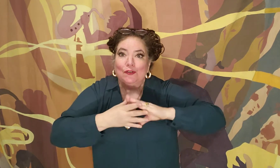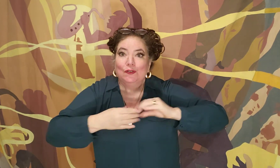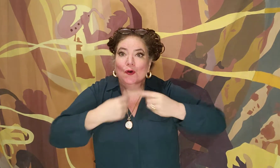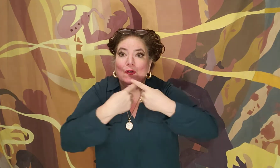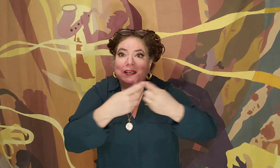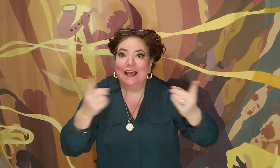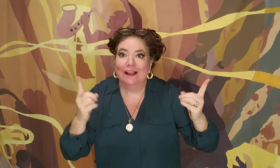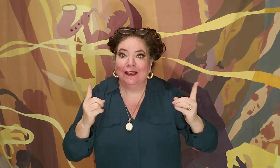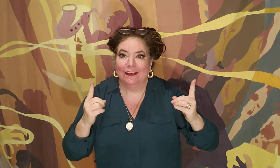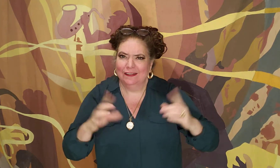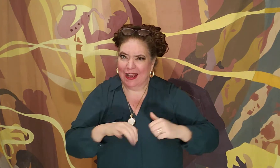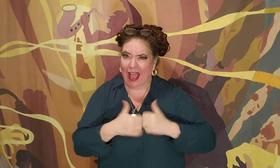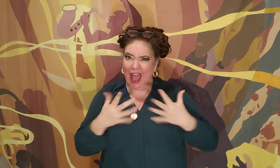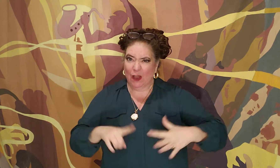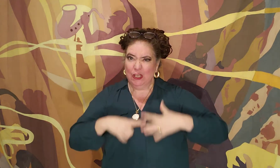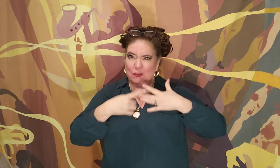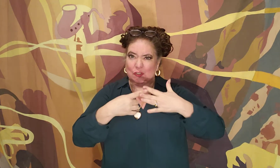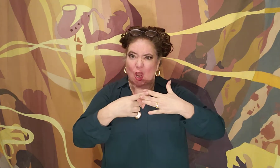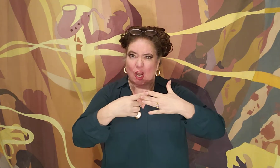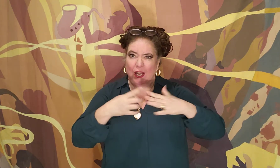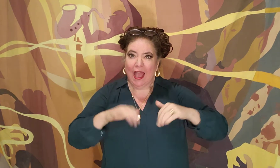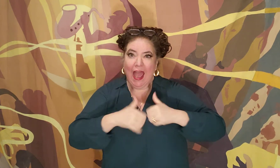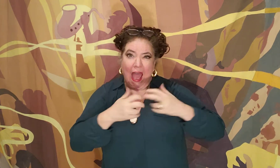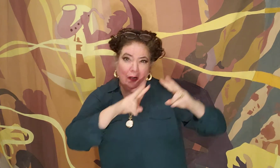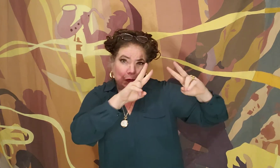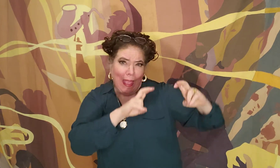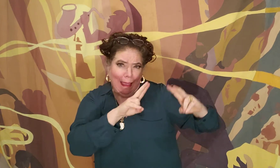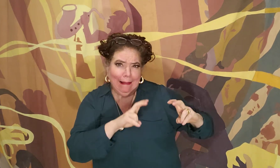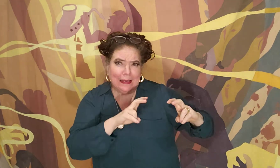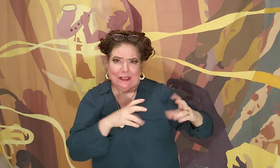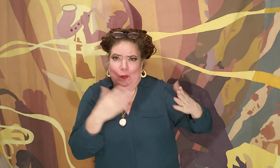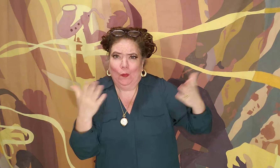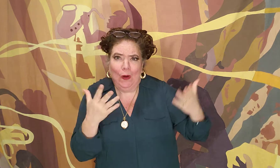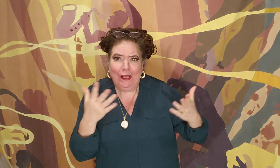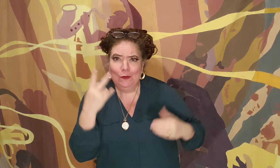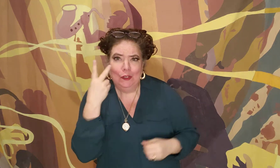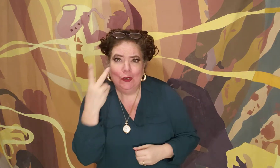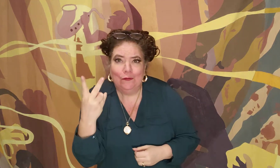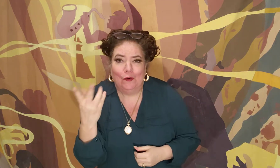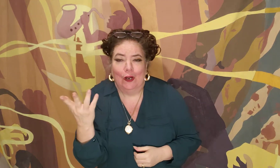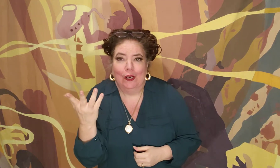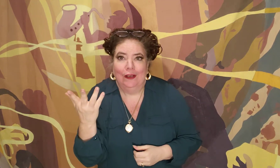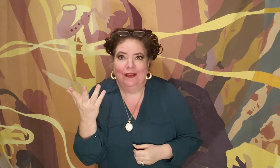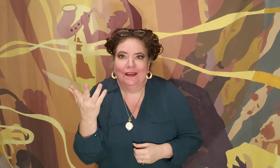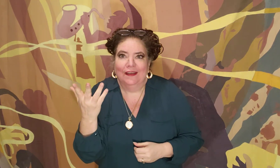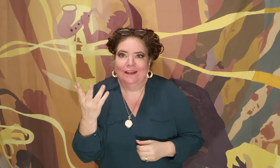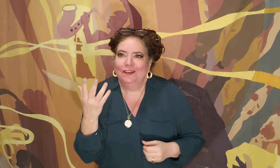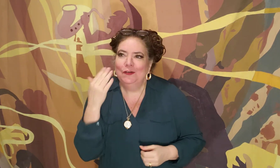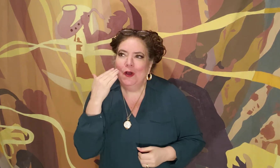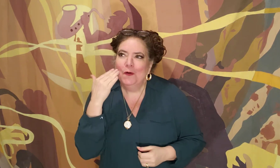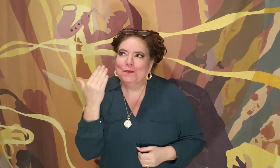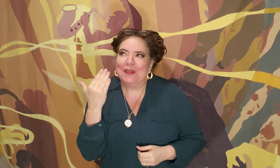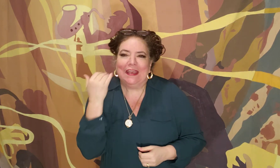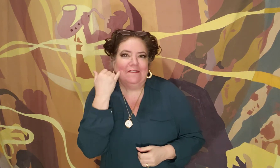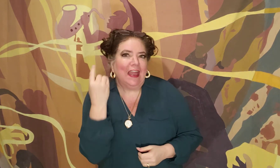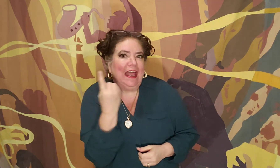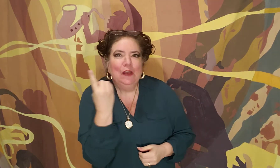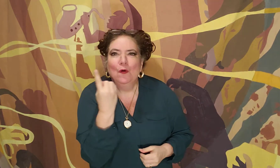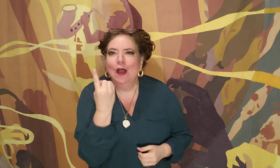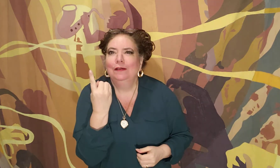storytelling. How do you start? how do you analyze it? what do you look for? You know if anyone